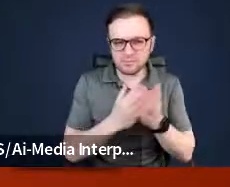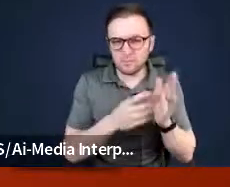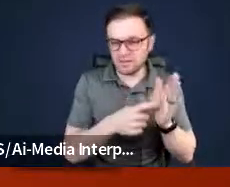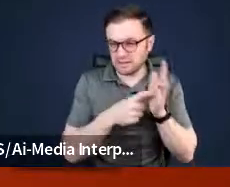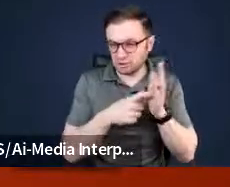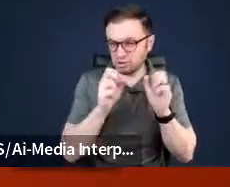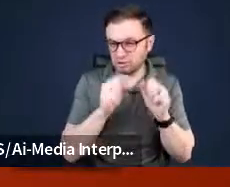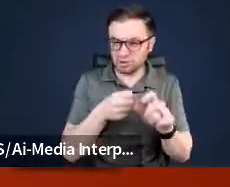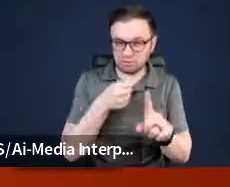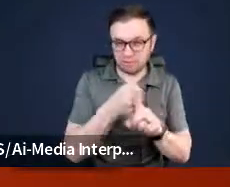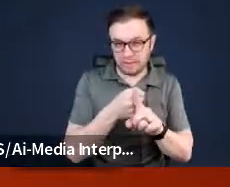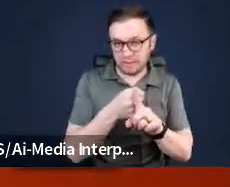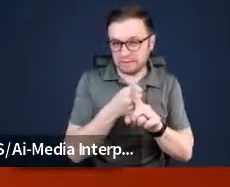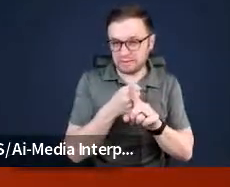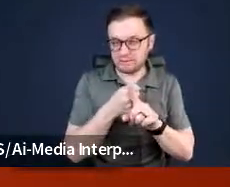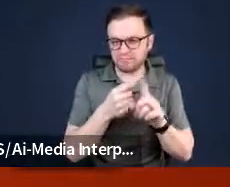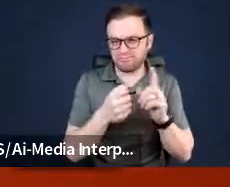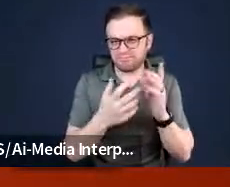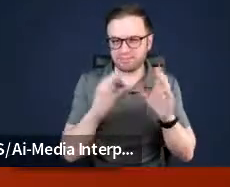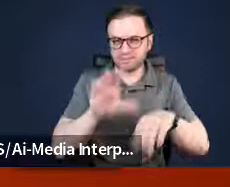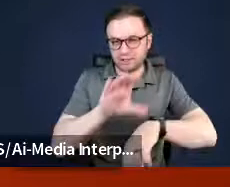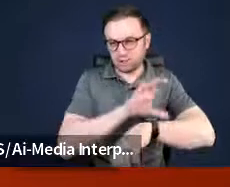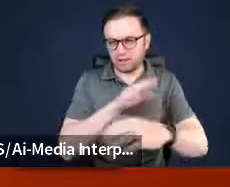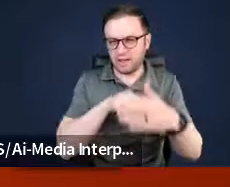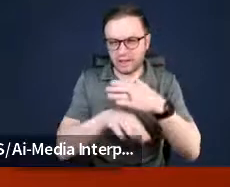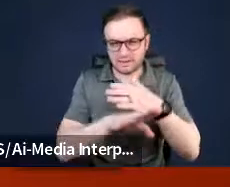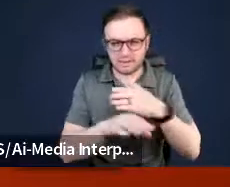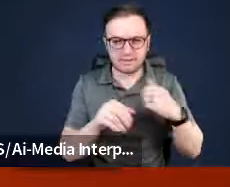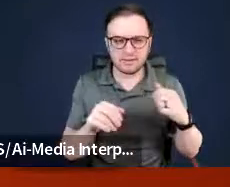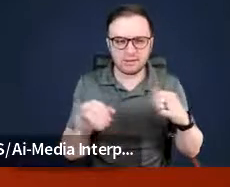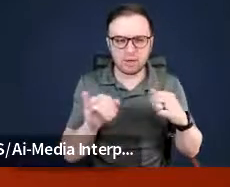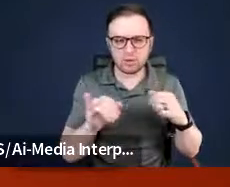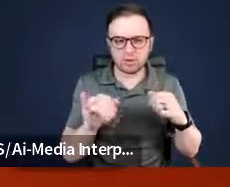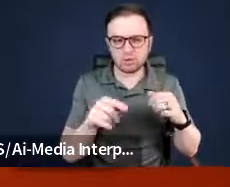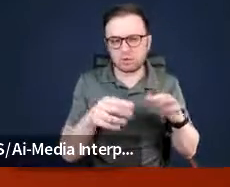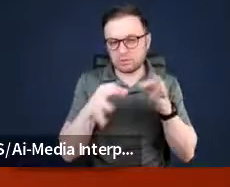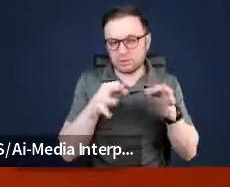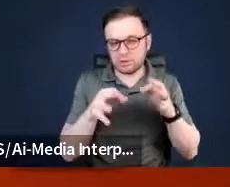going to have an understanding of the basics of web accessibility , some of the conditions